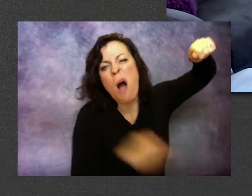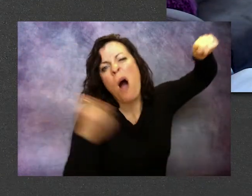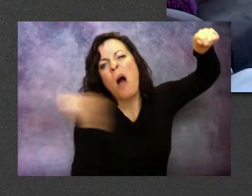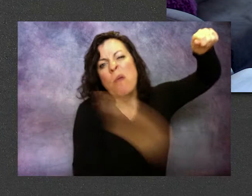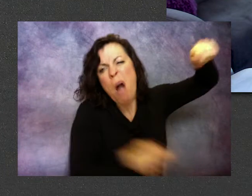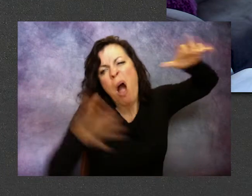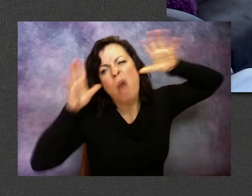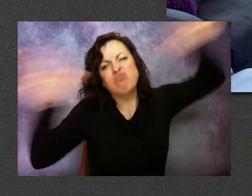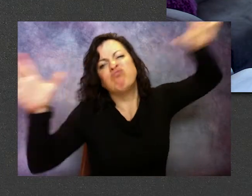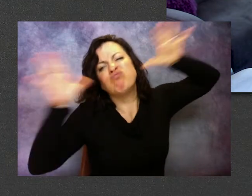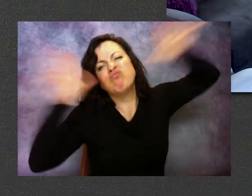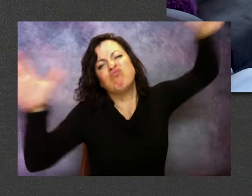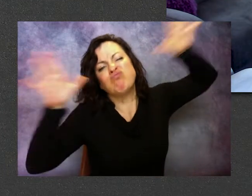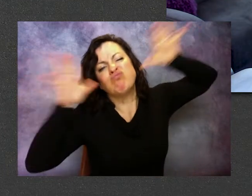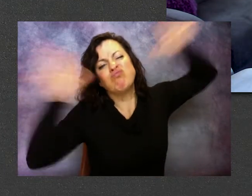Whoo, opposites attract.